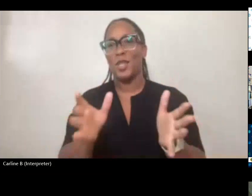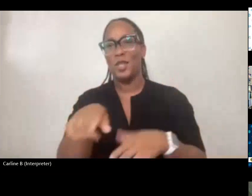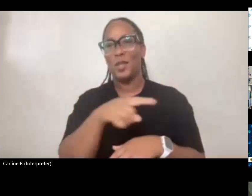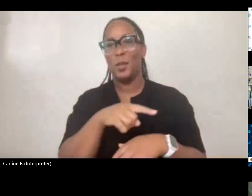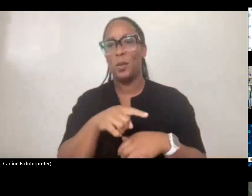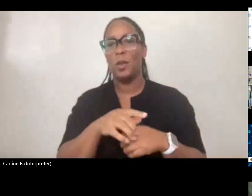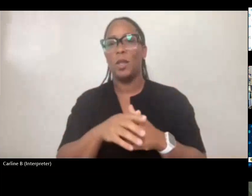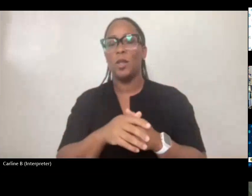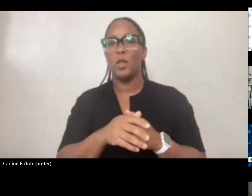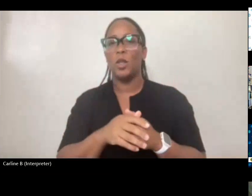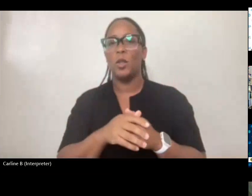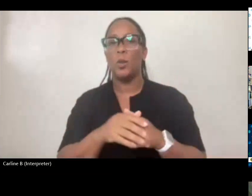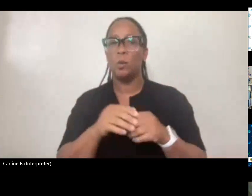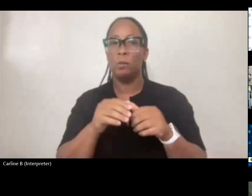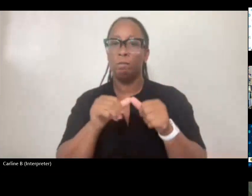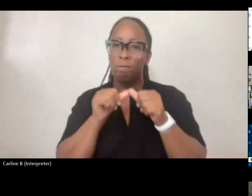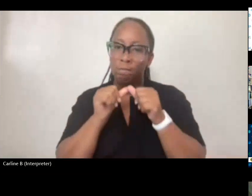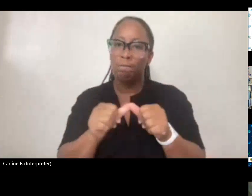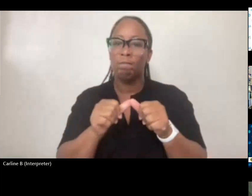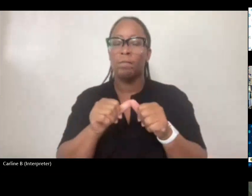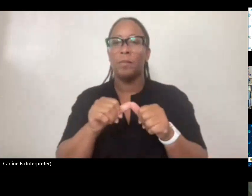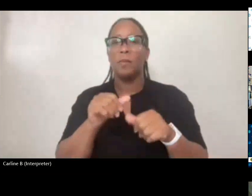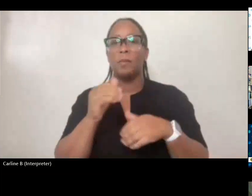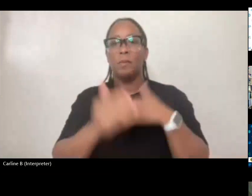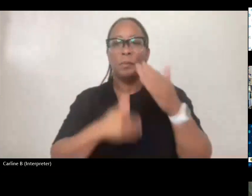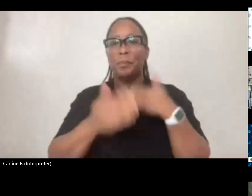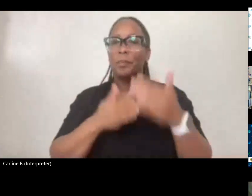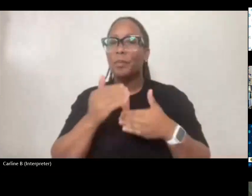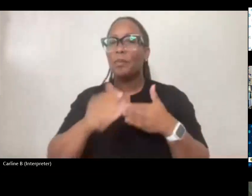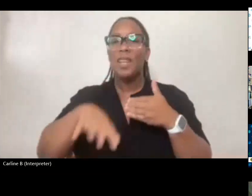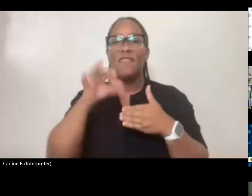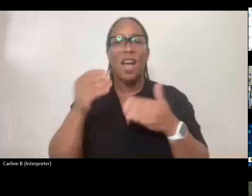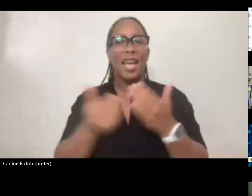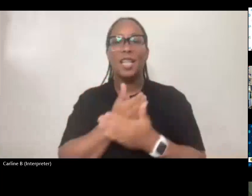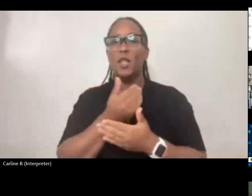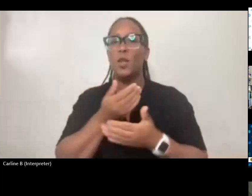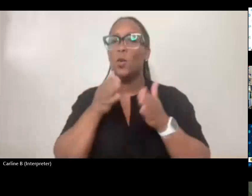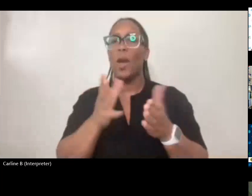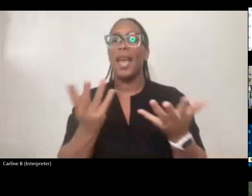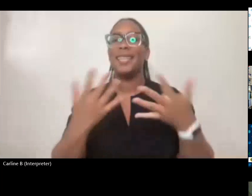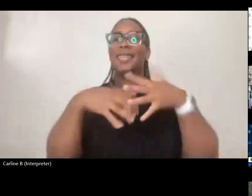keep pushing towards finding new ways to integrate sectors you may not have